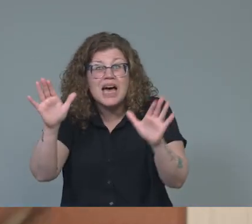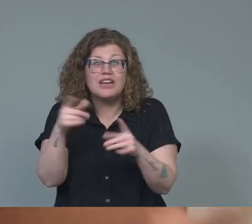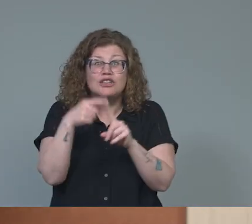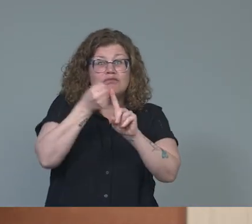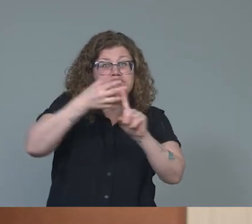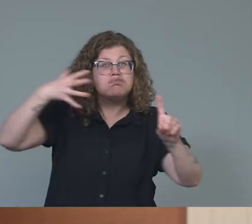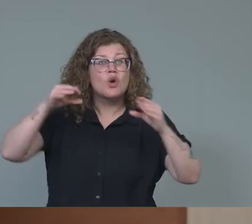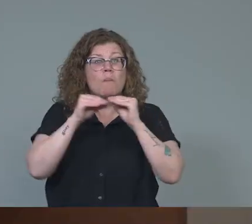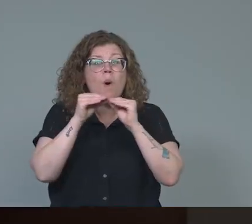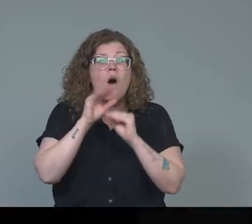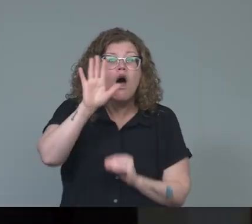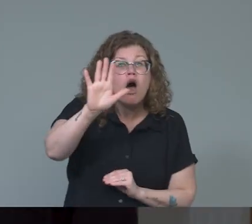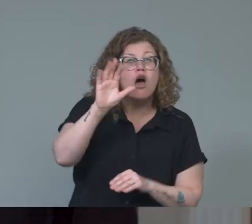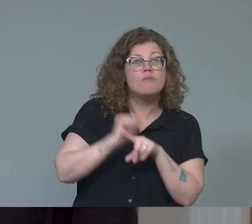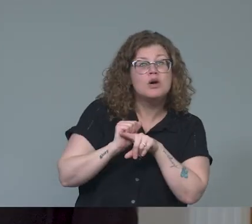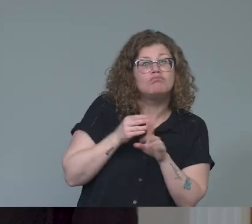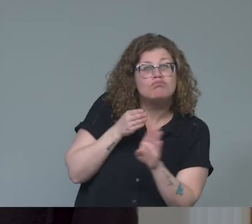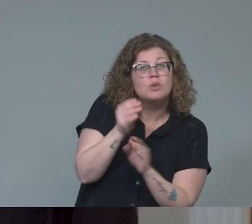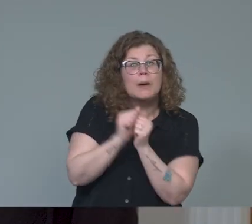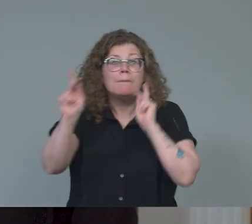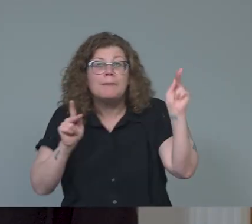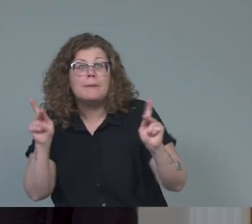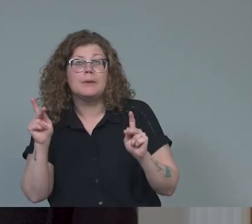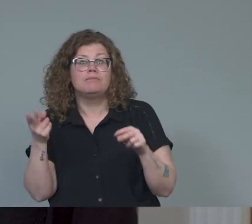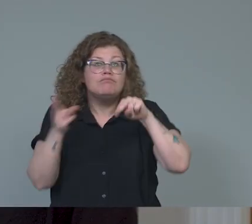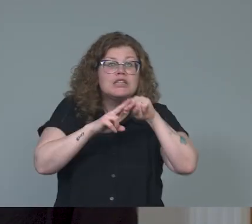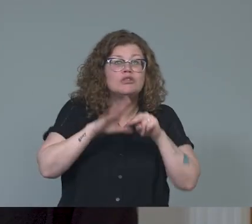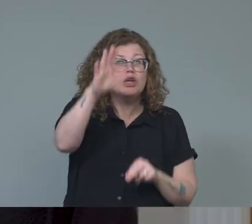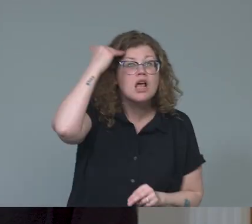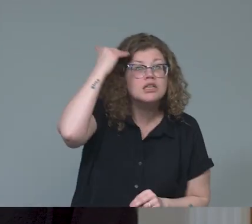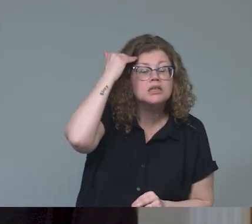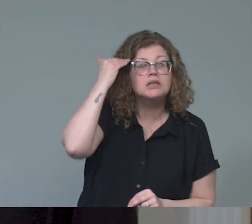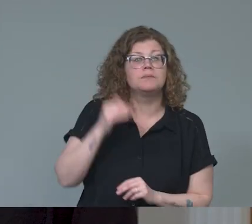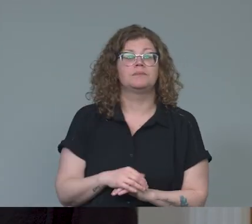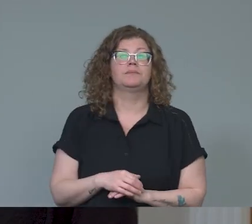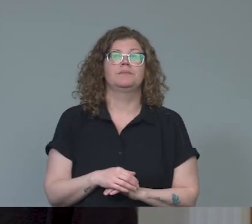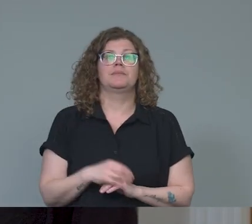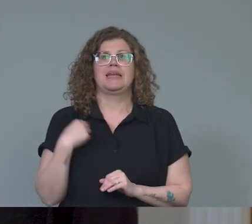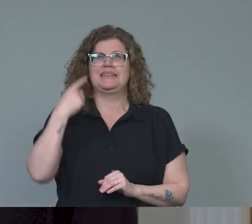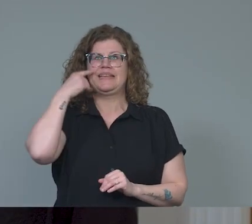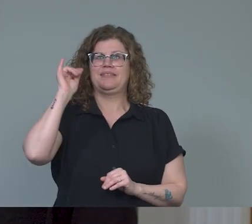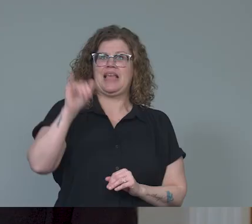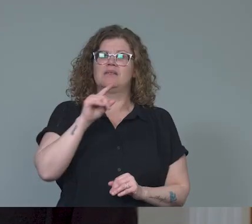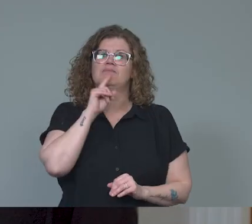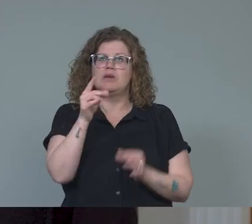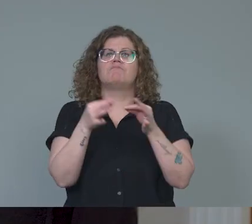to increase the knowledge. I think it's kind of like a good ping pong match, you know. We definitely bounce ideas off each other